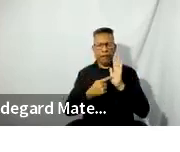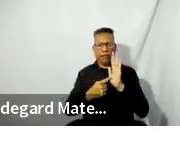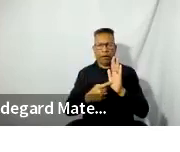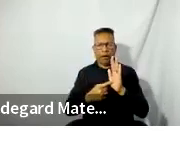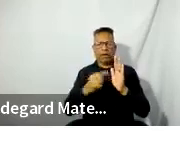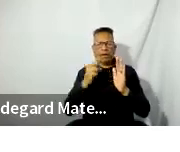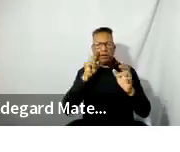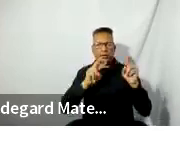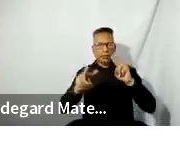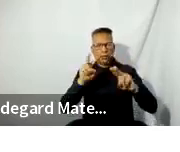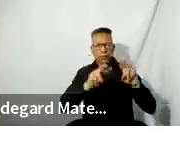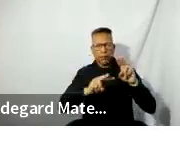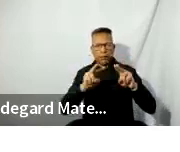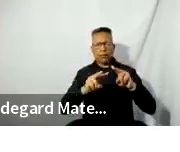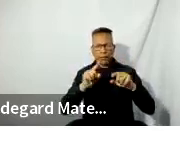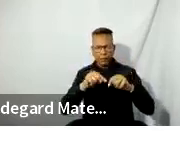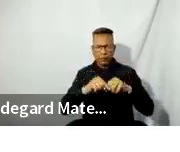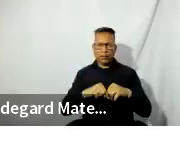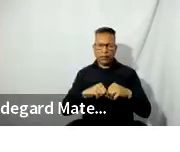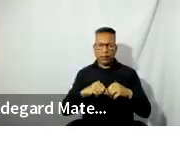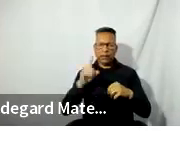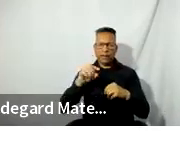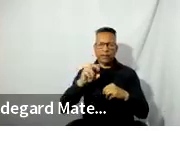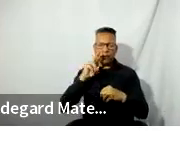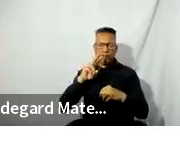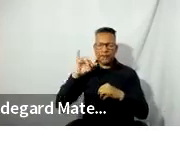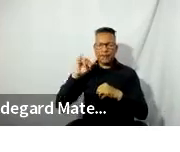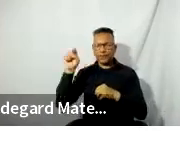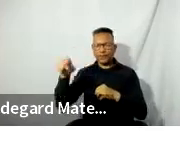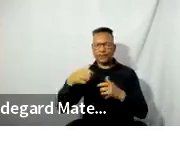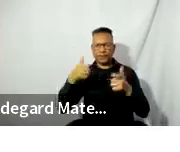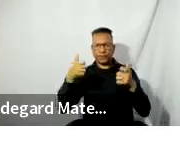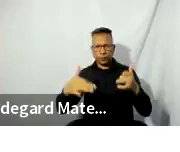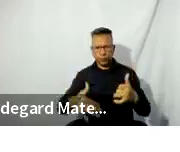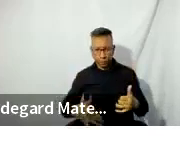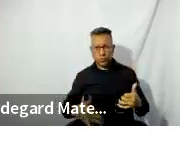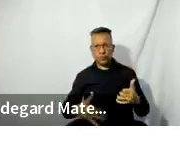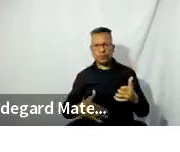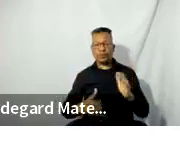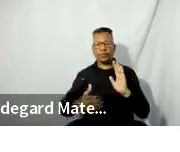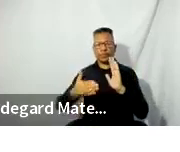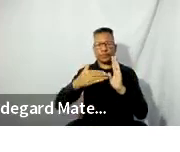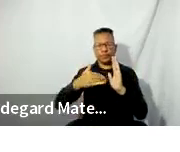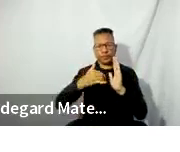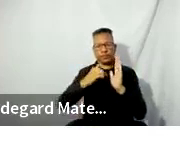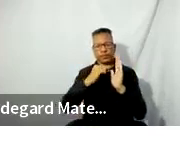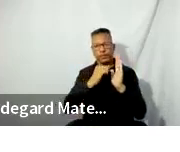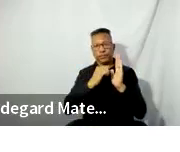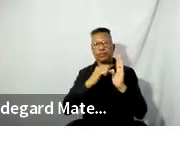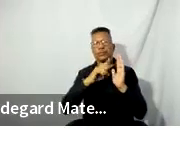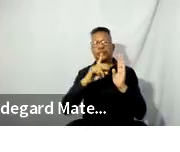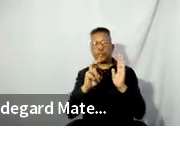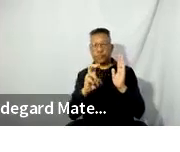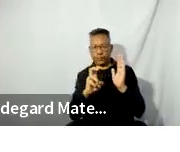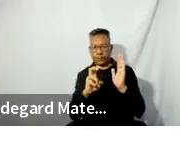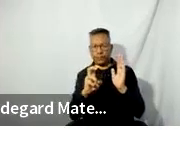appears there. So let's let's have a look at it so this is what thegotski so this is what thegotski says in chat . This is This is chapter 5 off the history of the